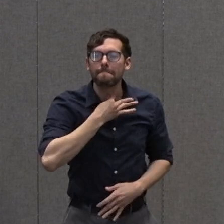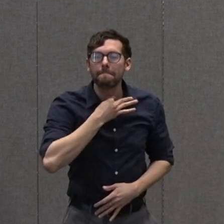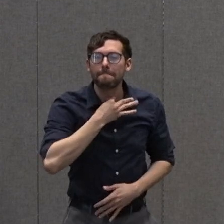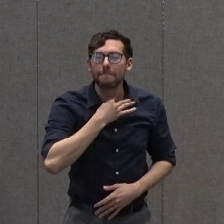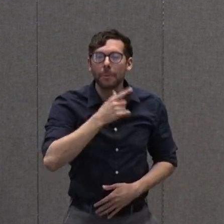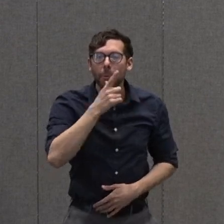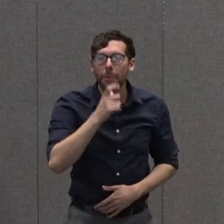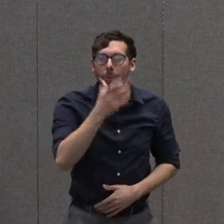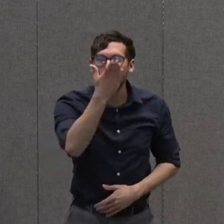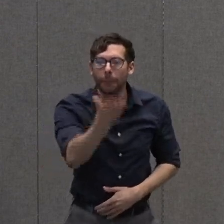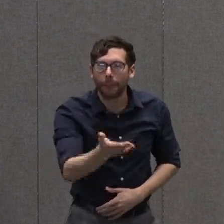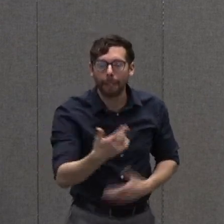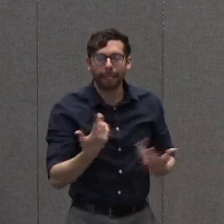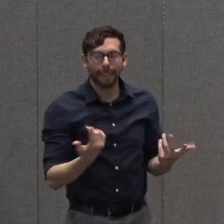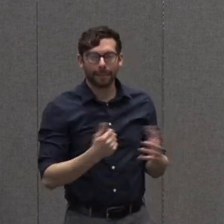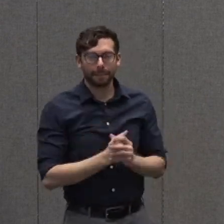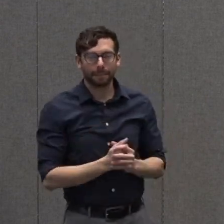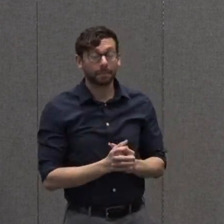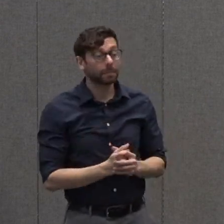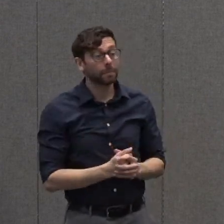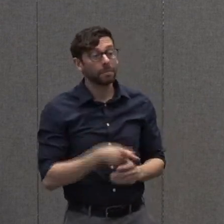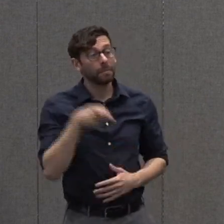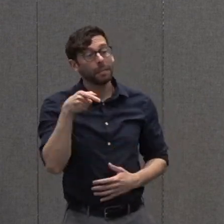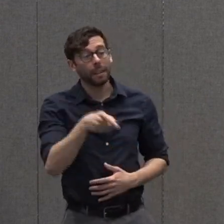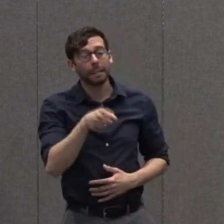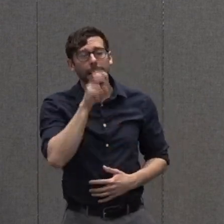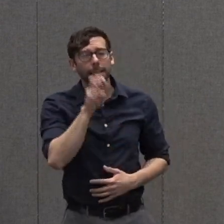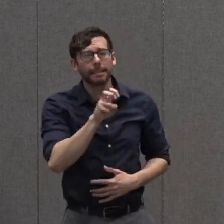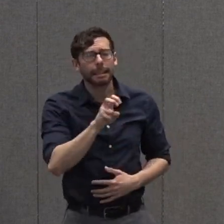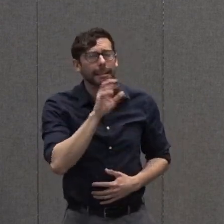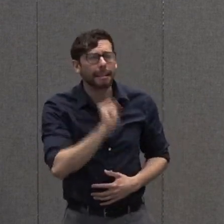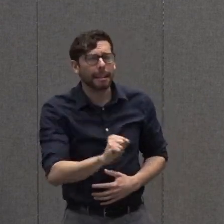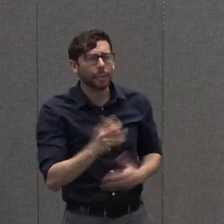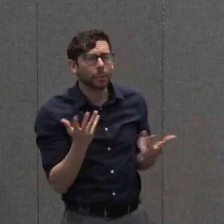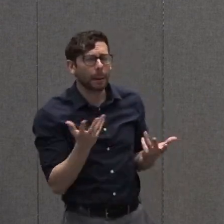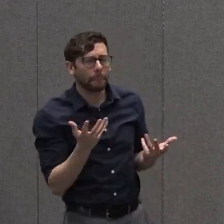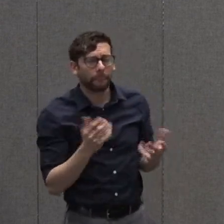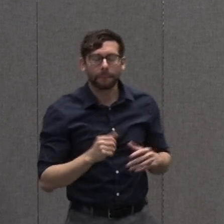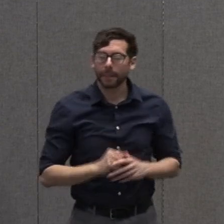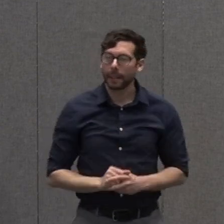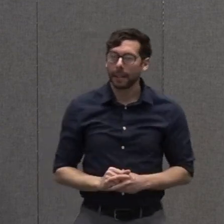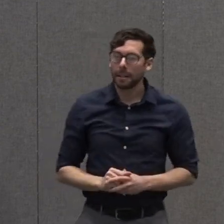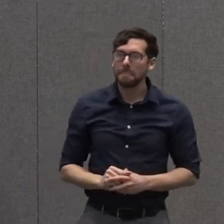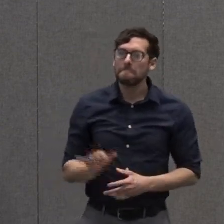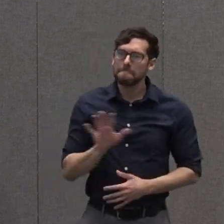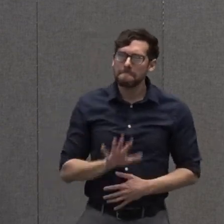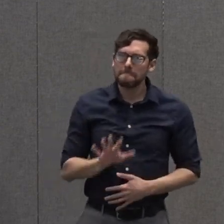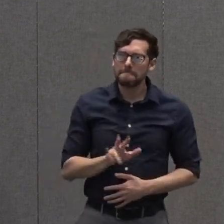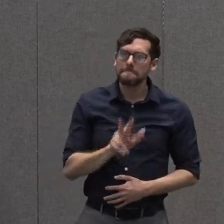And how old do you think this particular snake is? She's probably in that three, to four year old range.